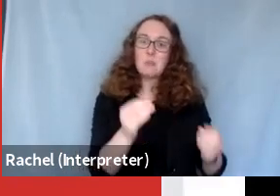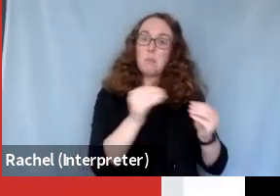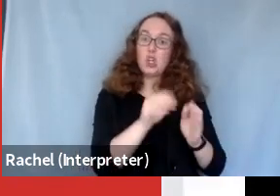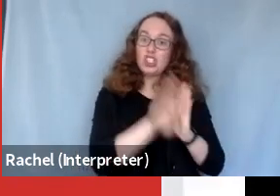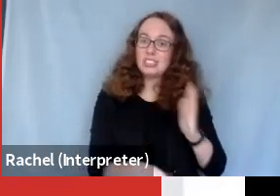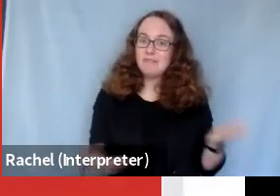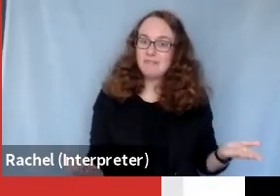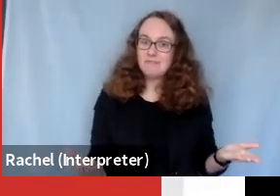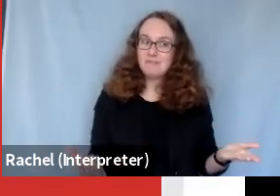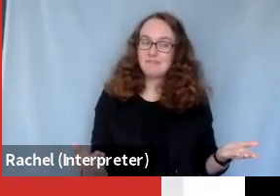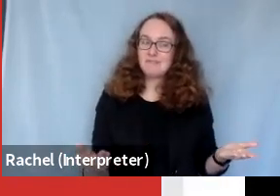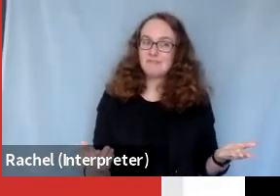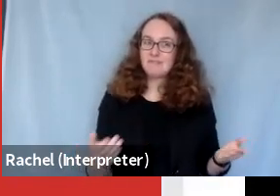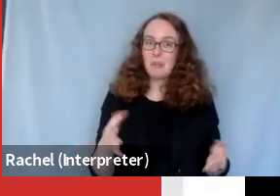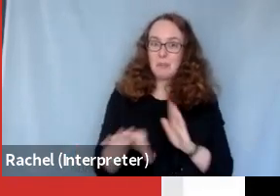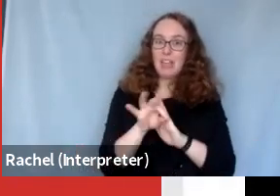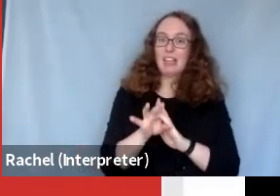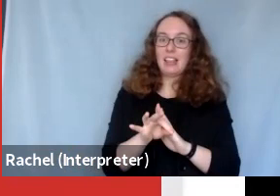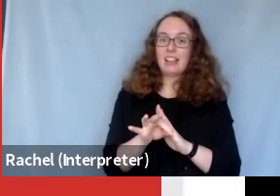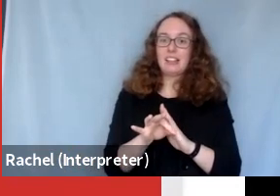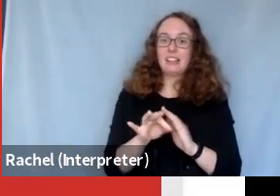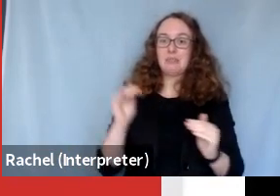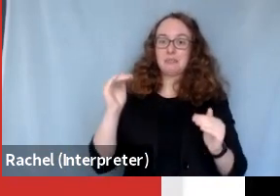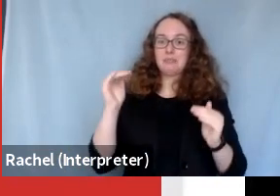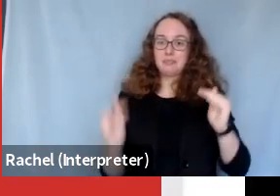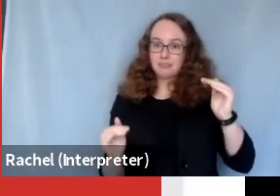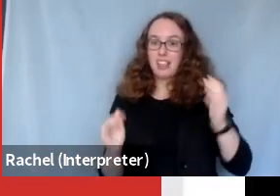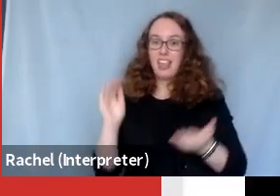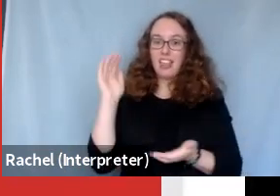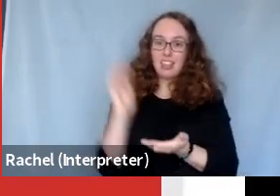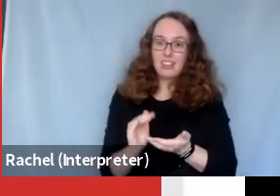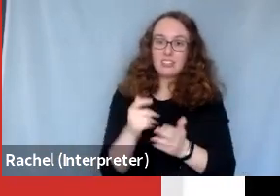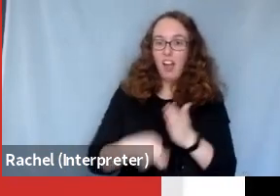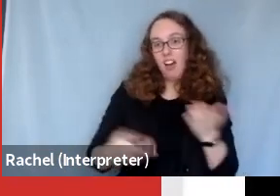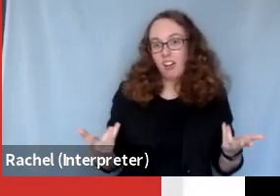you're going to spend less. Yeah, and realize Joseph too like I mentioned, prior you might have missed it but we